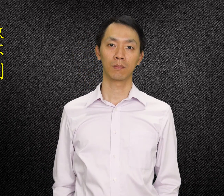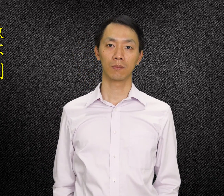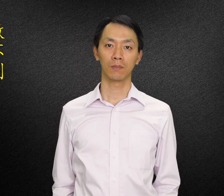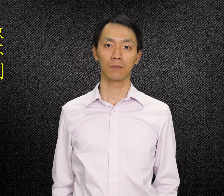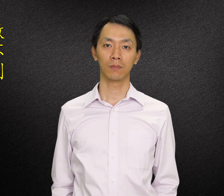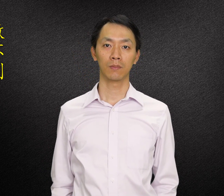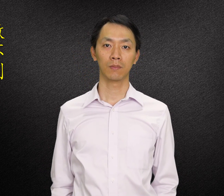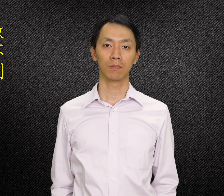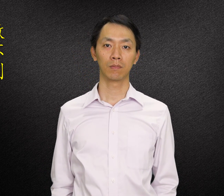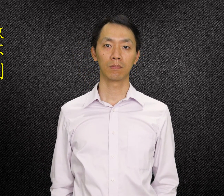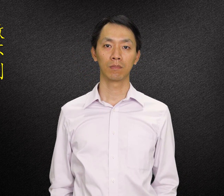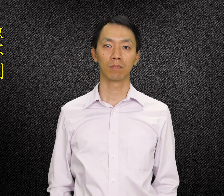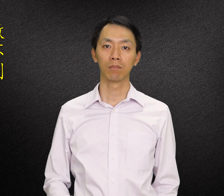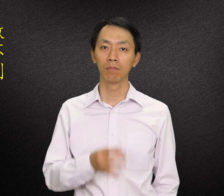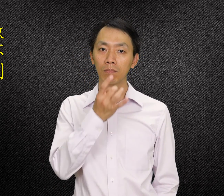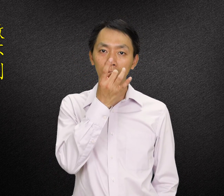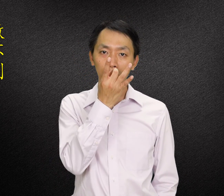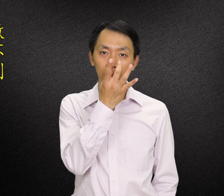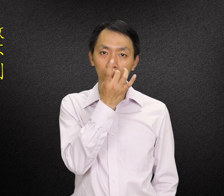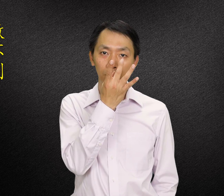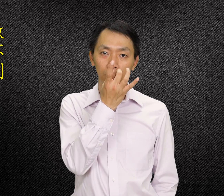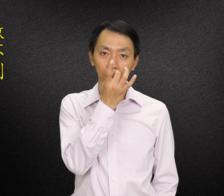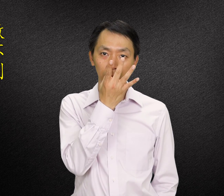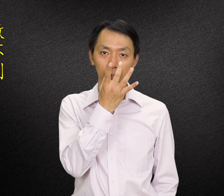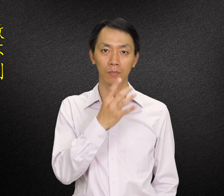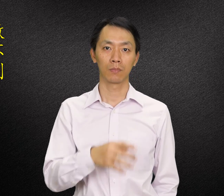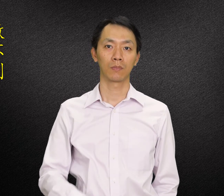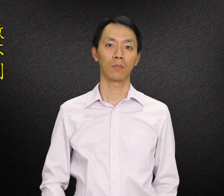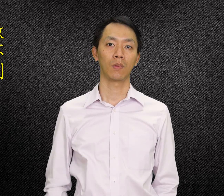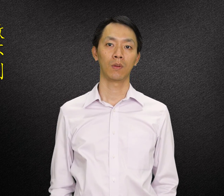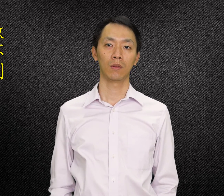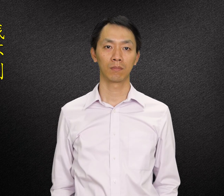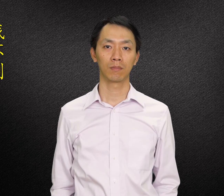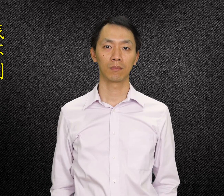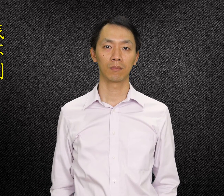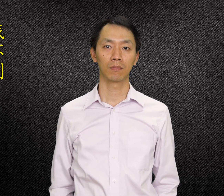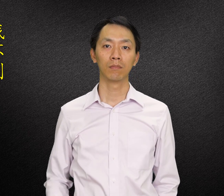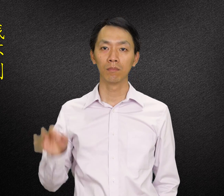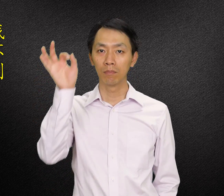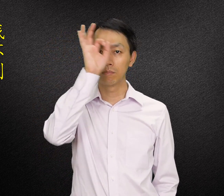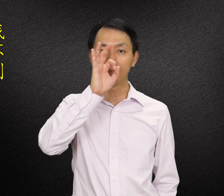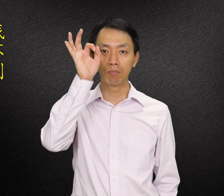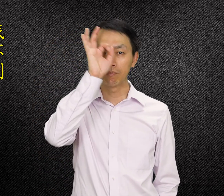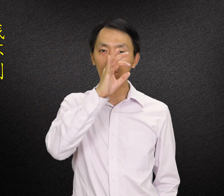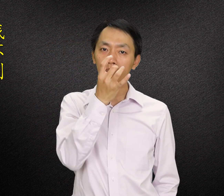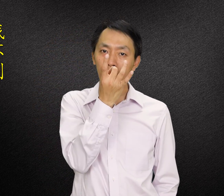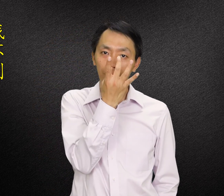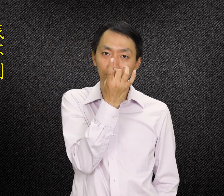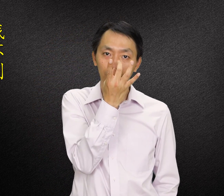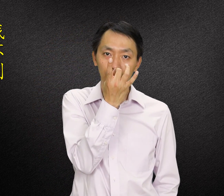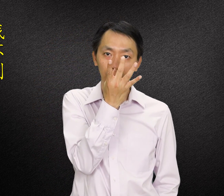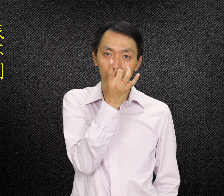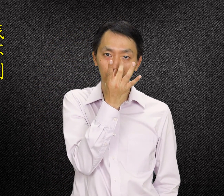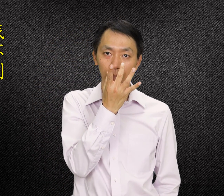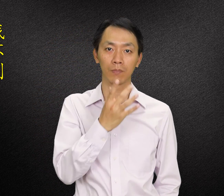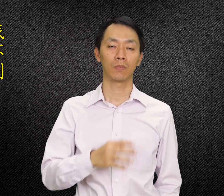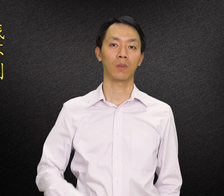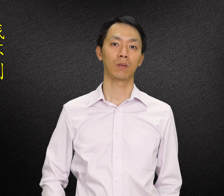can't do (something) can't find (find + can't do)